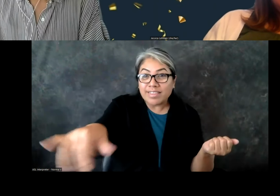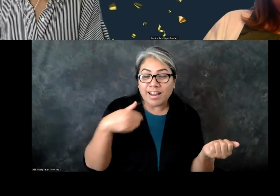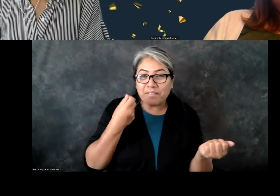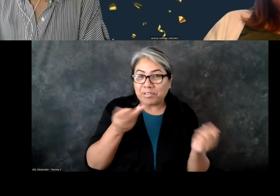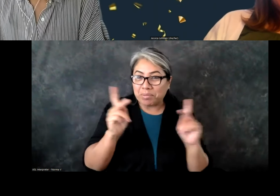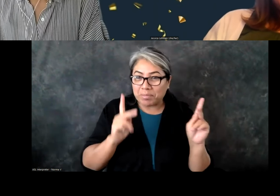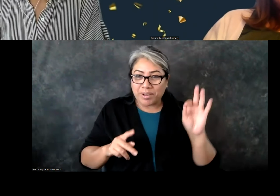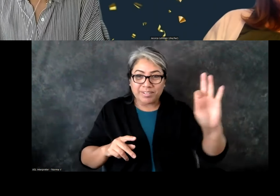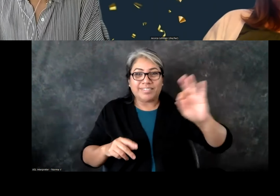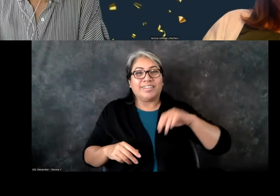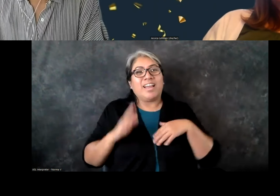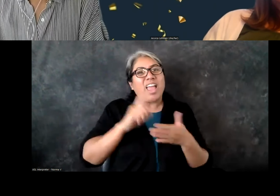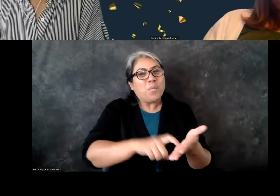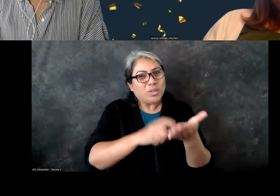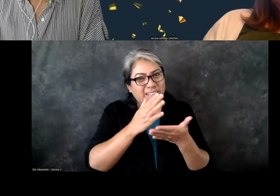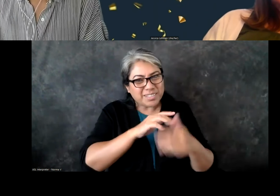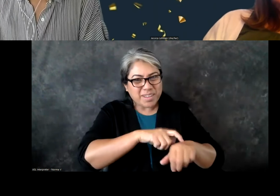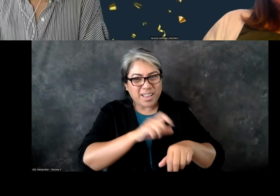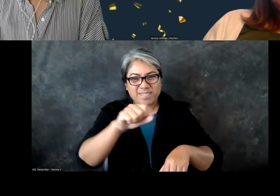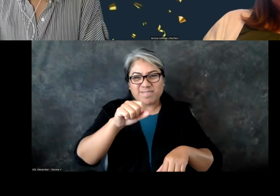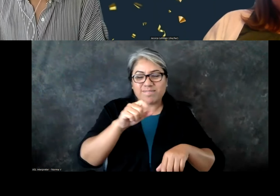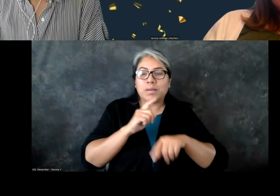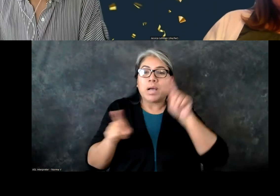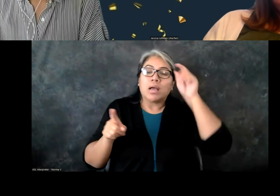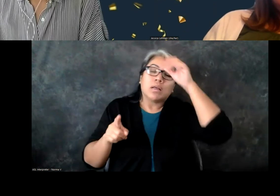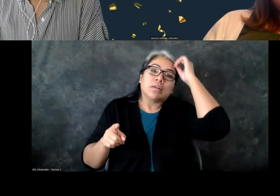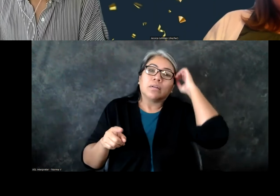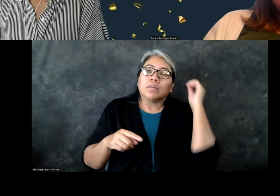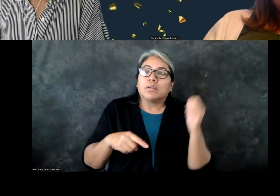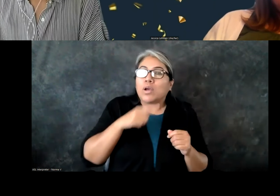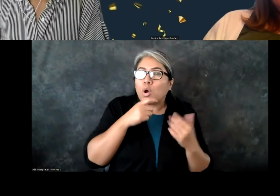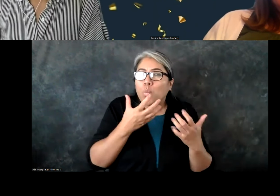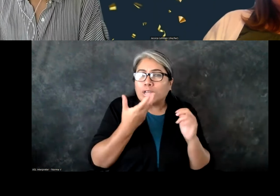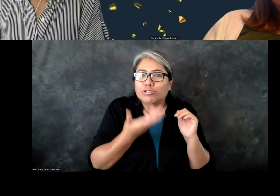» Betty does. » Yes.